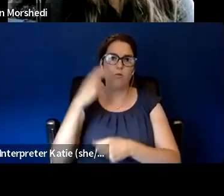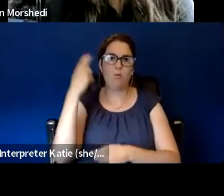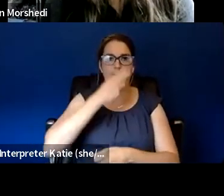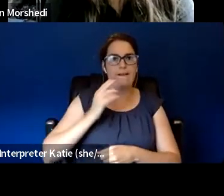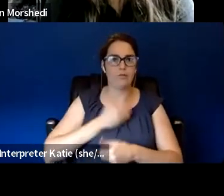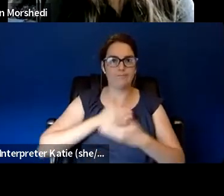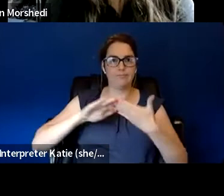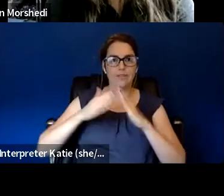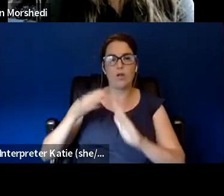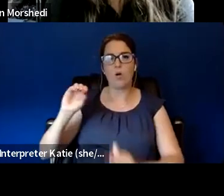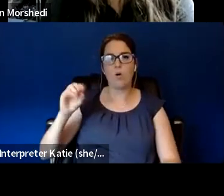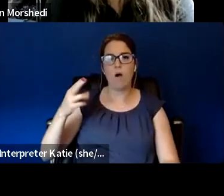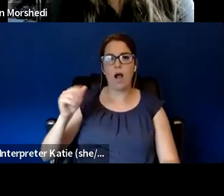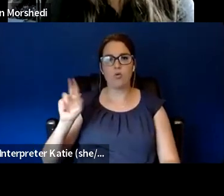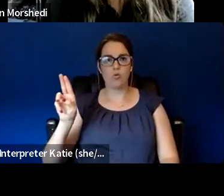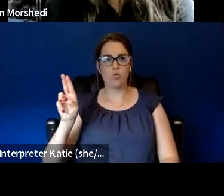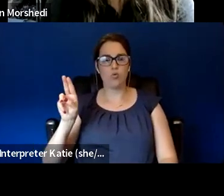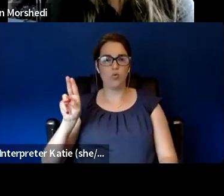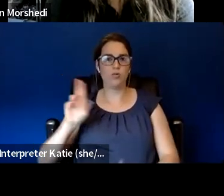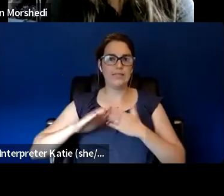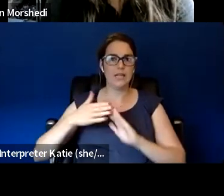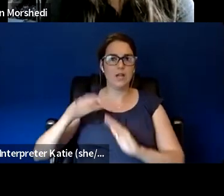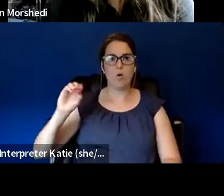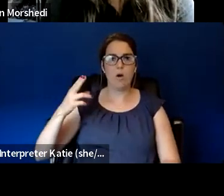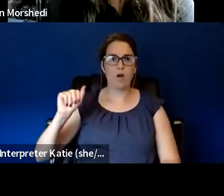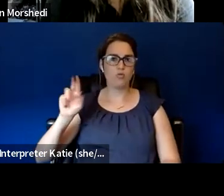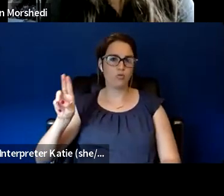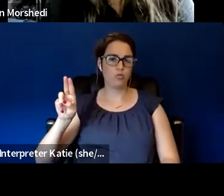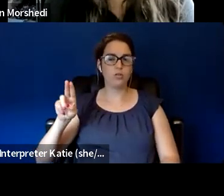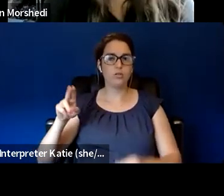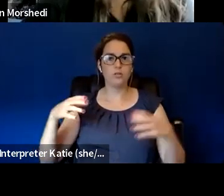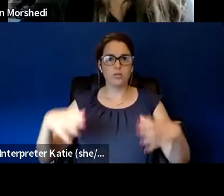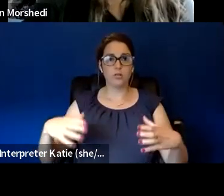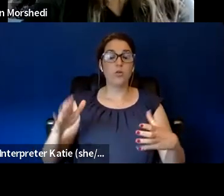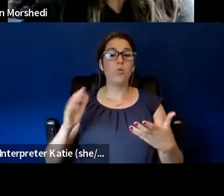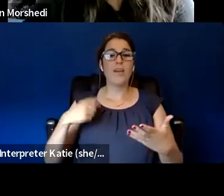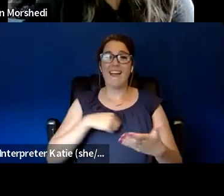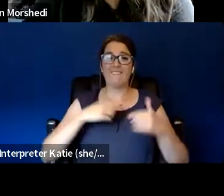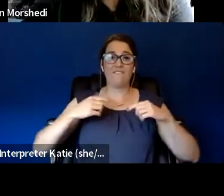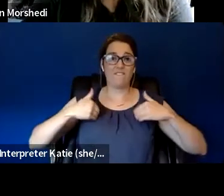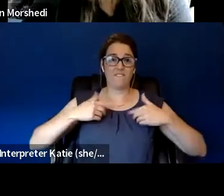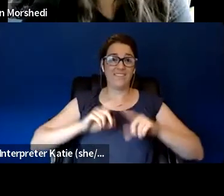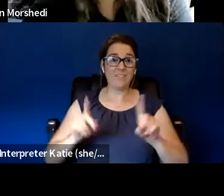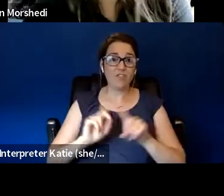we have most varying types of homeless settings. We have people living on beaches,